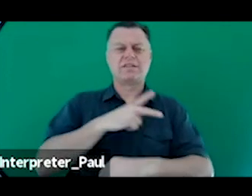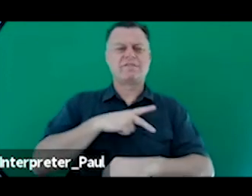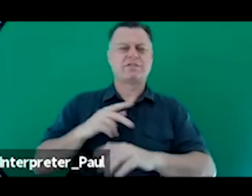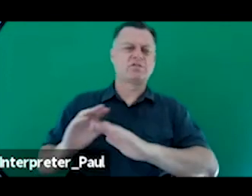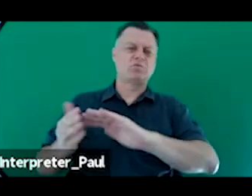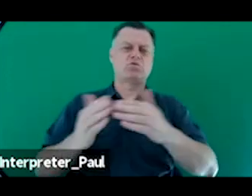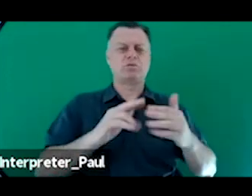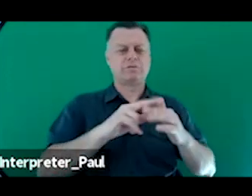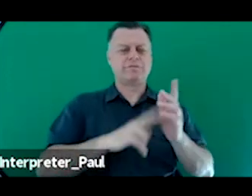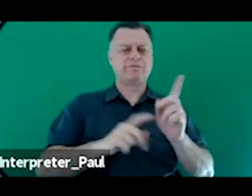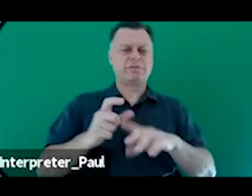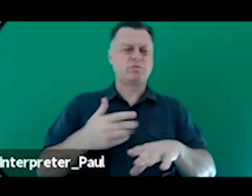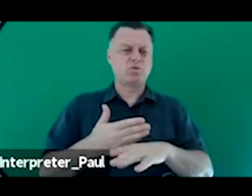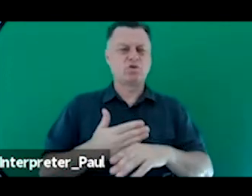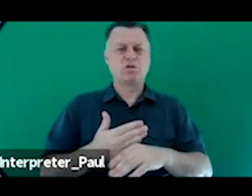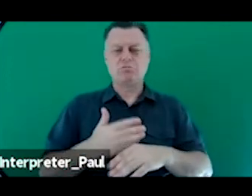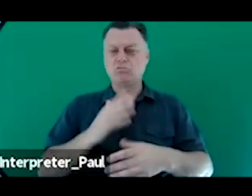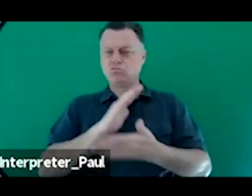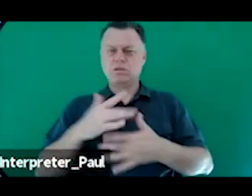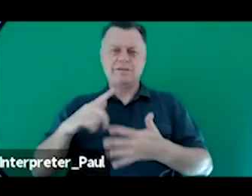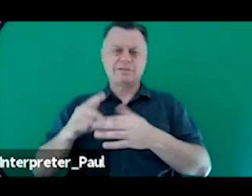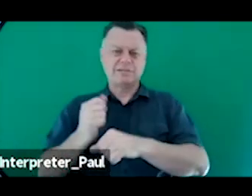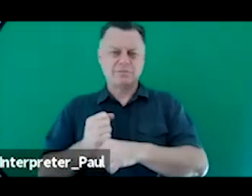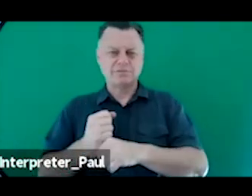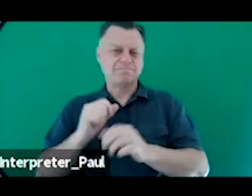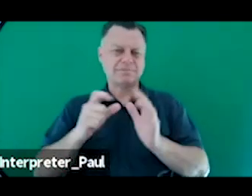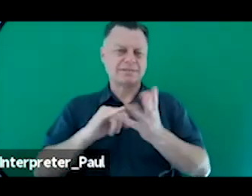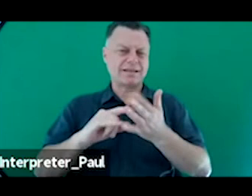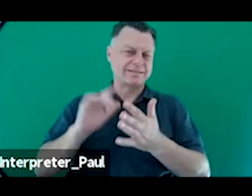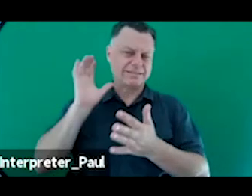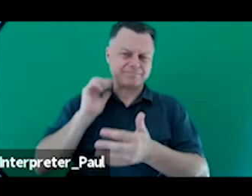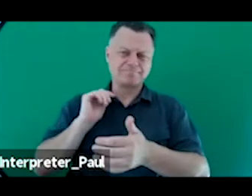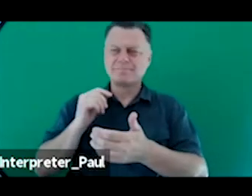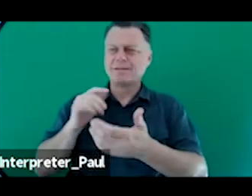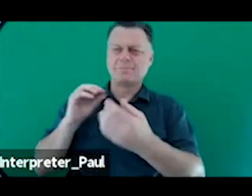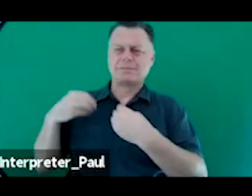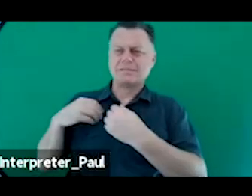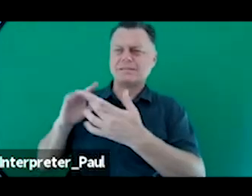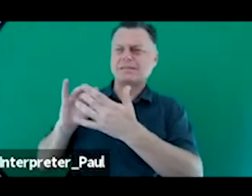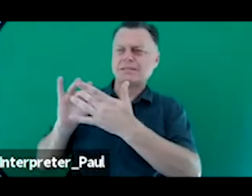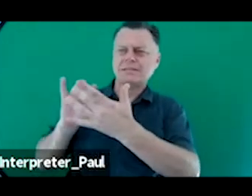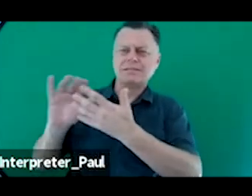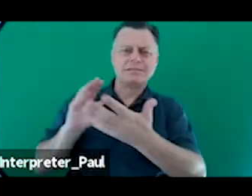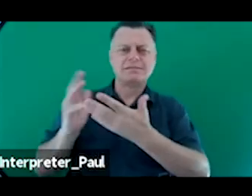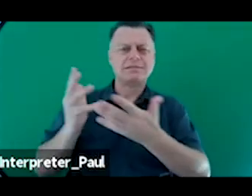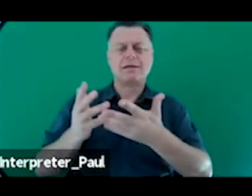real examples. Hearing about cases. Interacting with businesses, colleagues, partners, who are